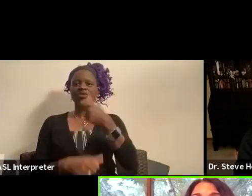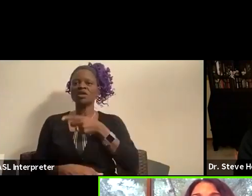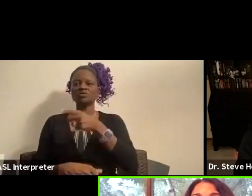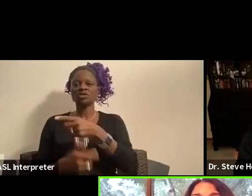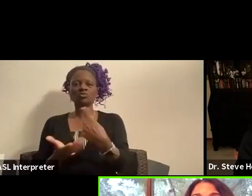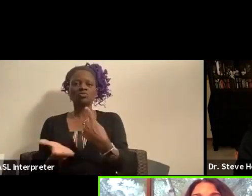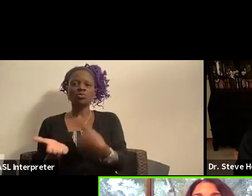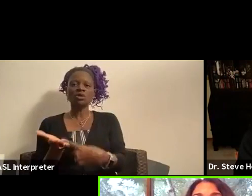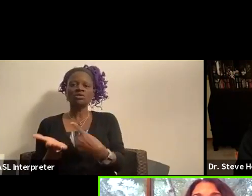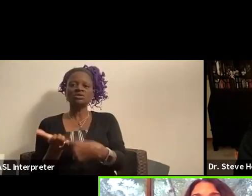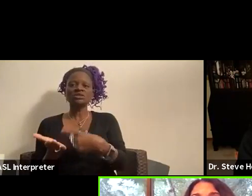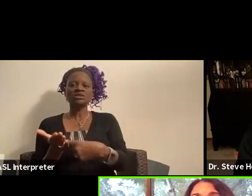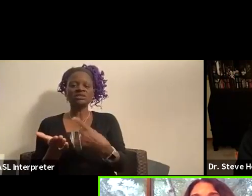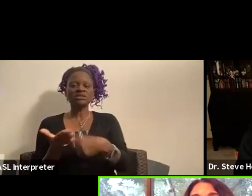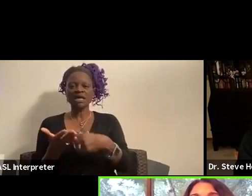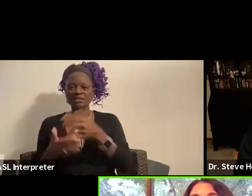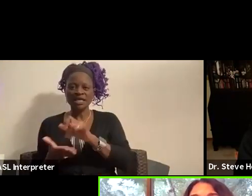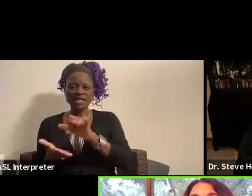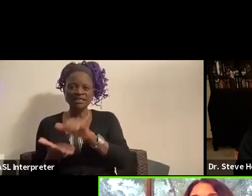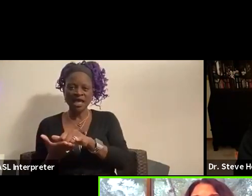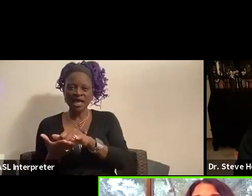To date, we continue to see wide community